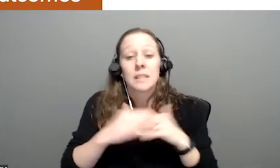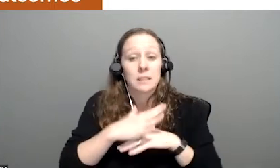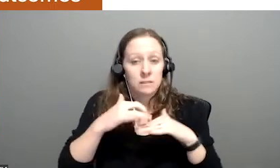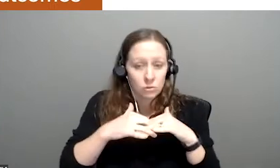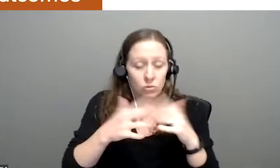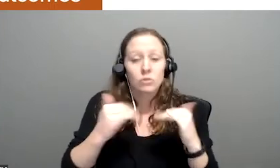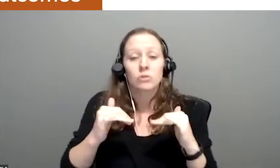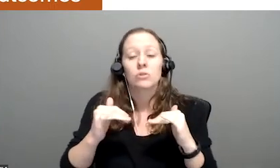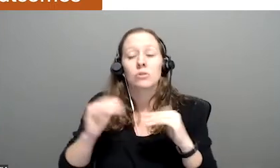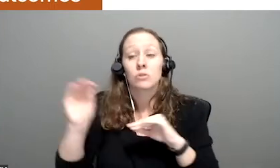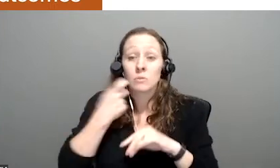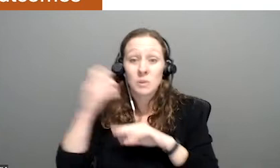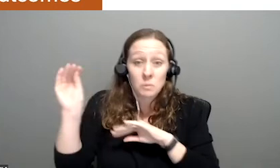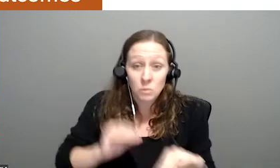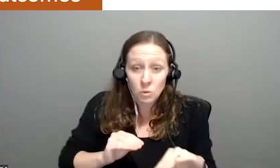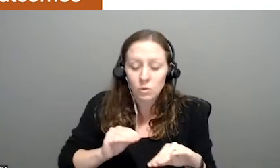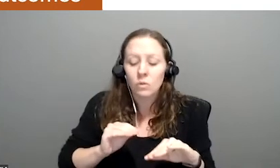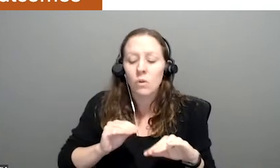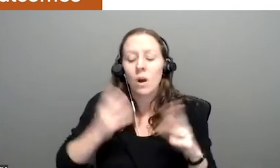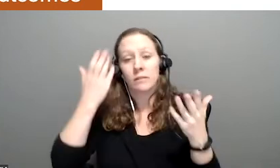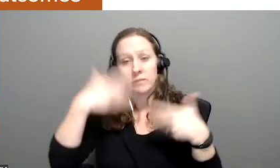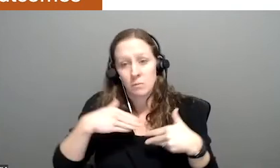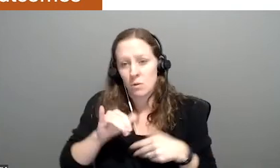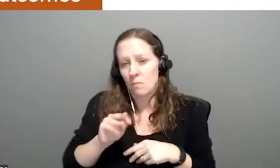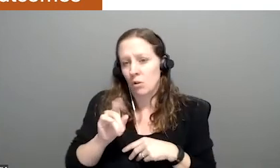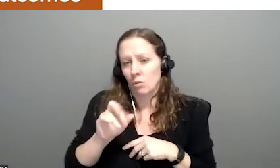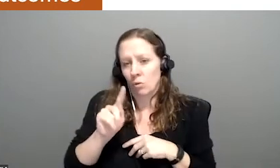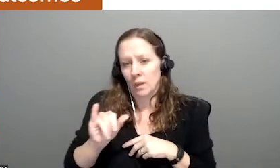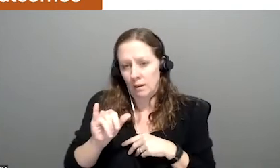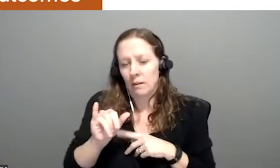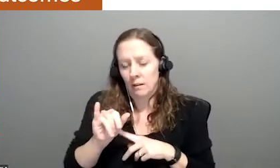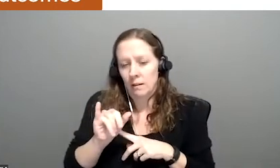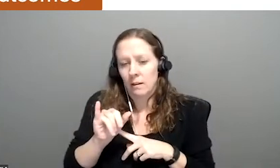I also want to contextualize this framework in the context of the Opportunities Fund, and just